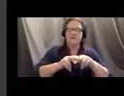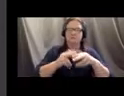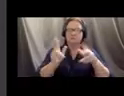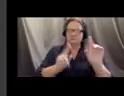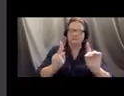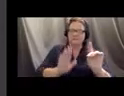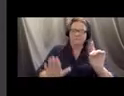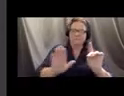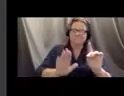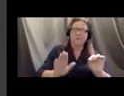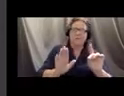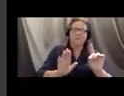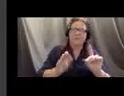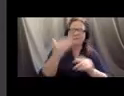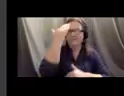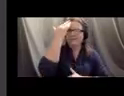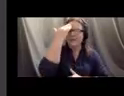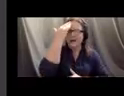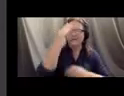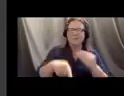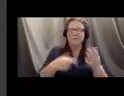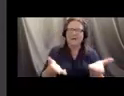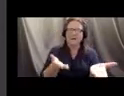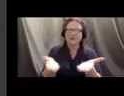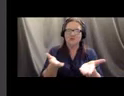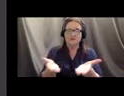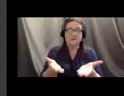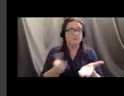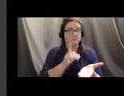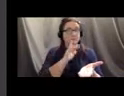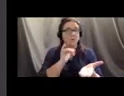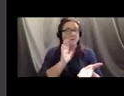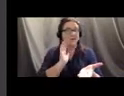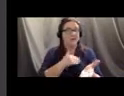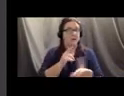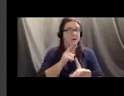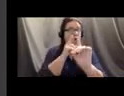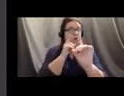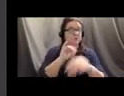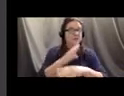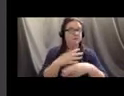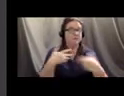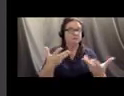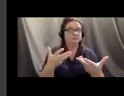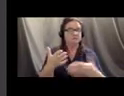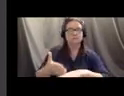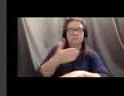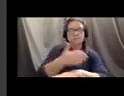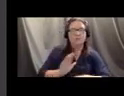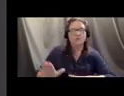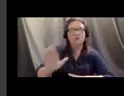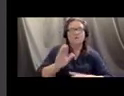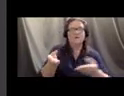knowledge of services but ultimately our job is to improve the services system to make